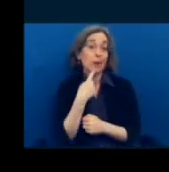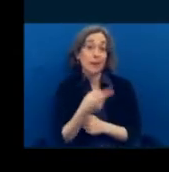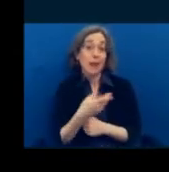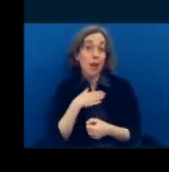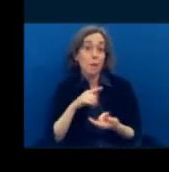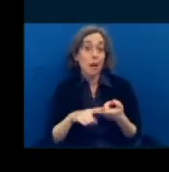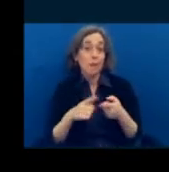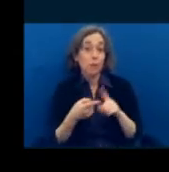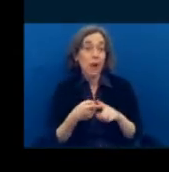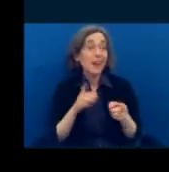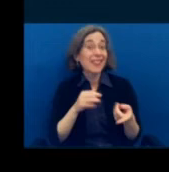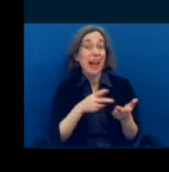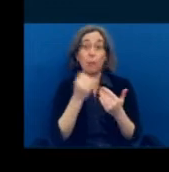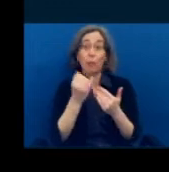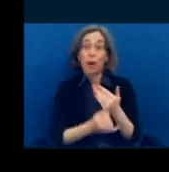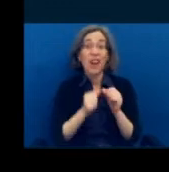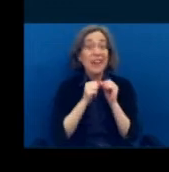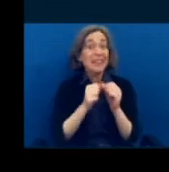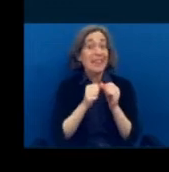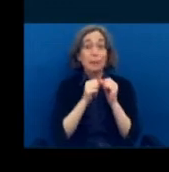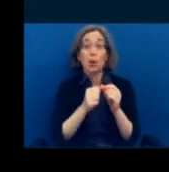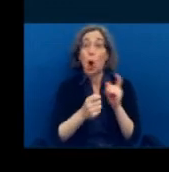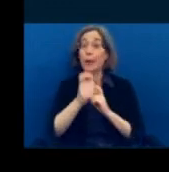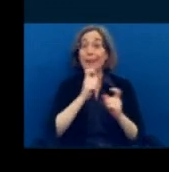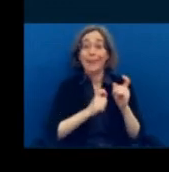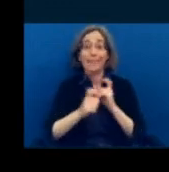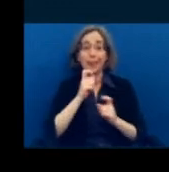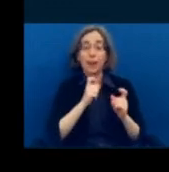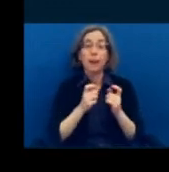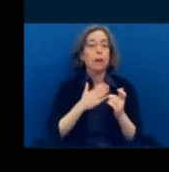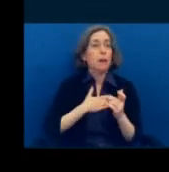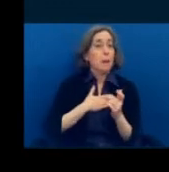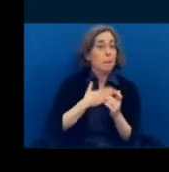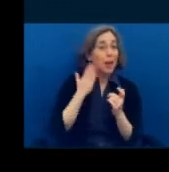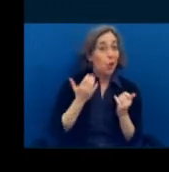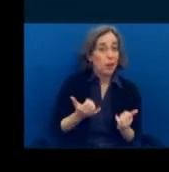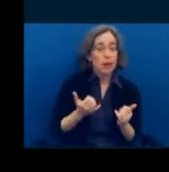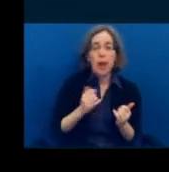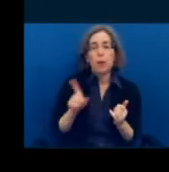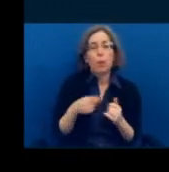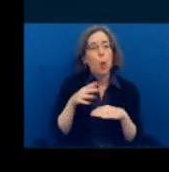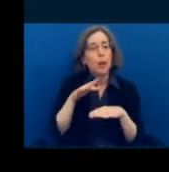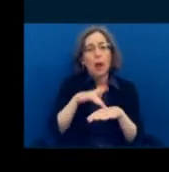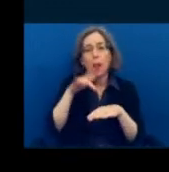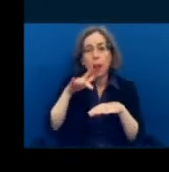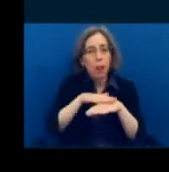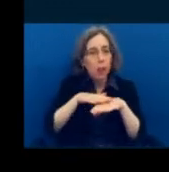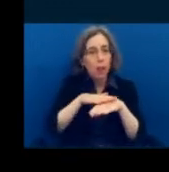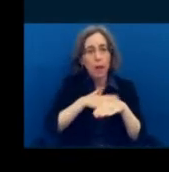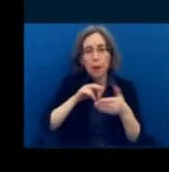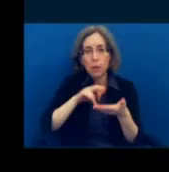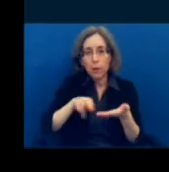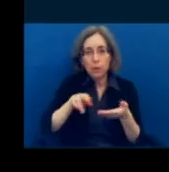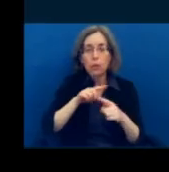BEEN THE PROJECT THAT KEEPS ON GIVING. WHILE THIS TALK WILL ONLY COVER A SMALL PORTION OF MY RESEARCH, I HOPE TO GIVE YOU AN OVERVIEW OF SOME OF THE ISSUES I'VE BEEN